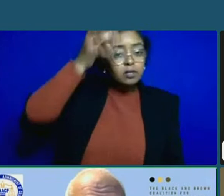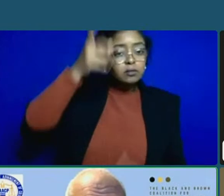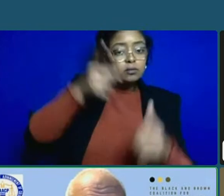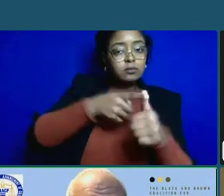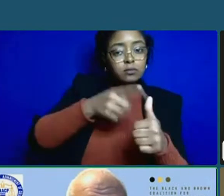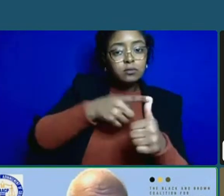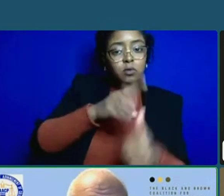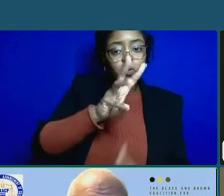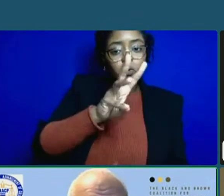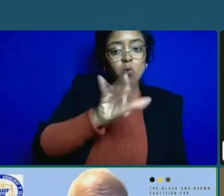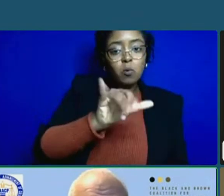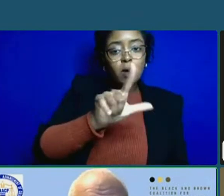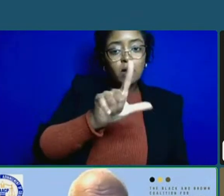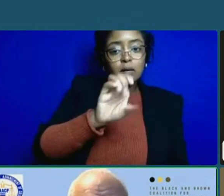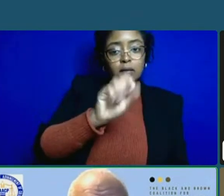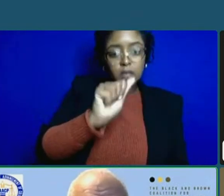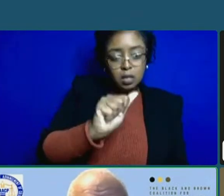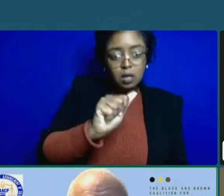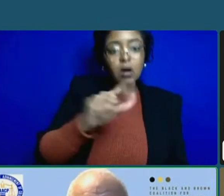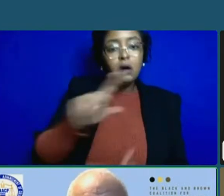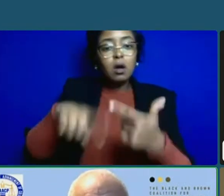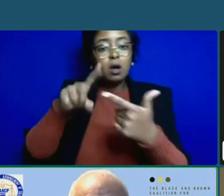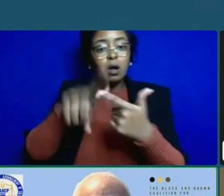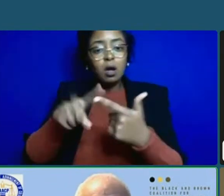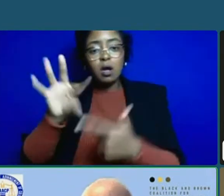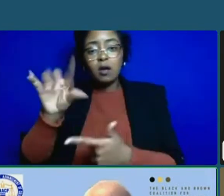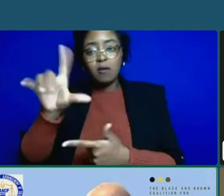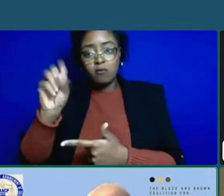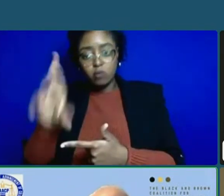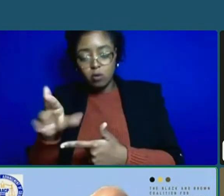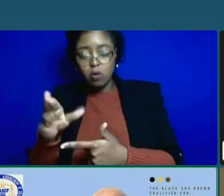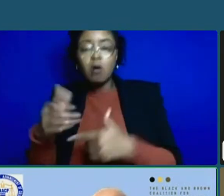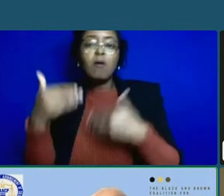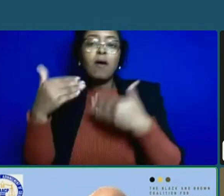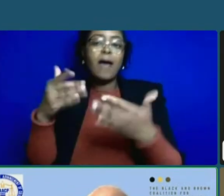invite our parents persuade Leah